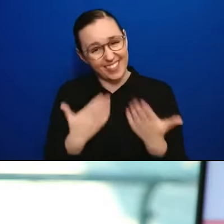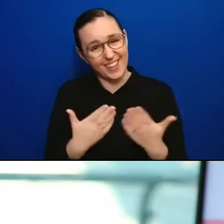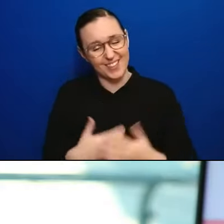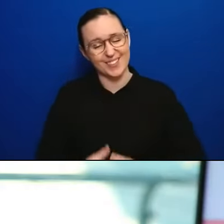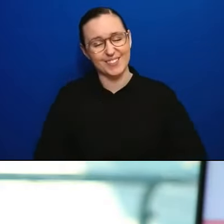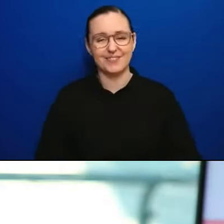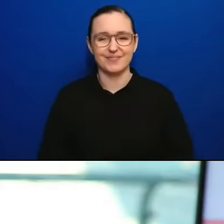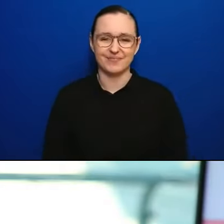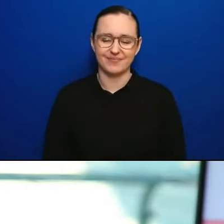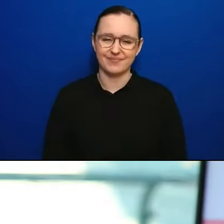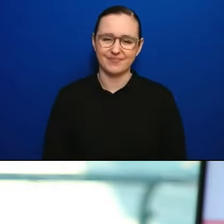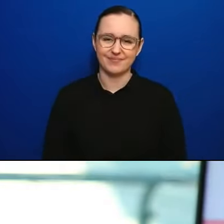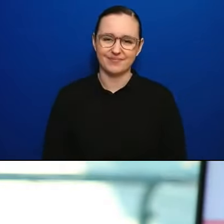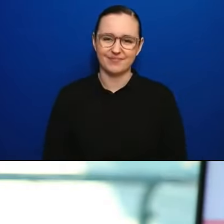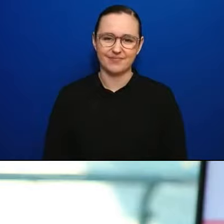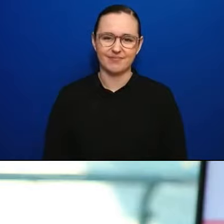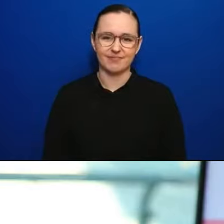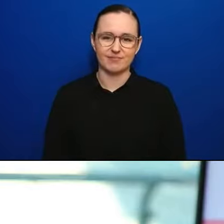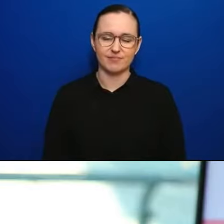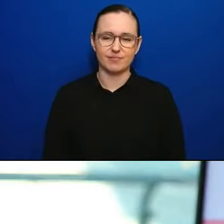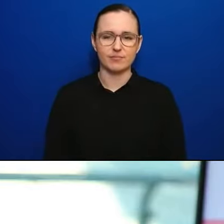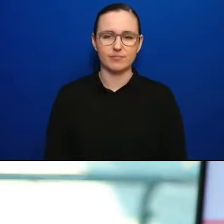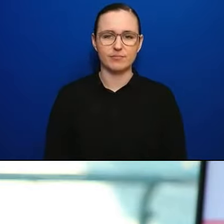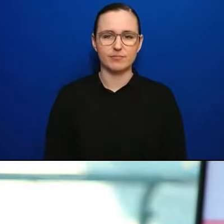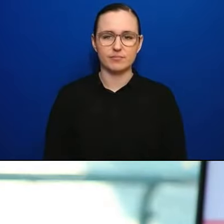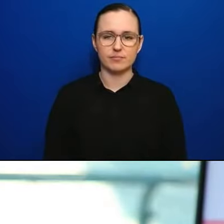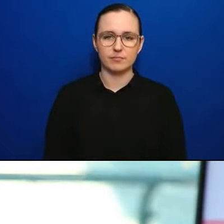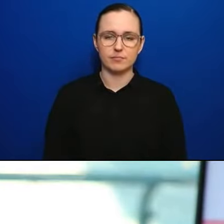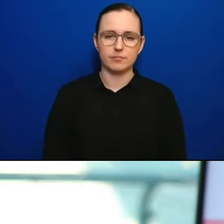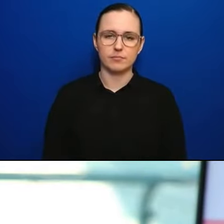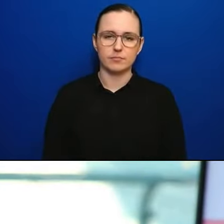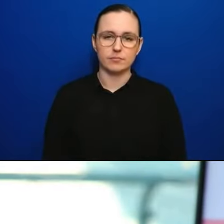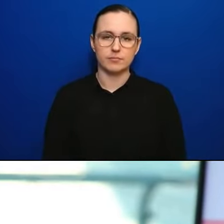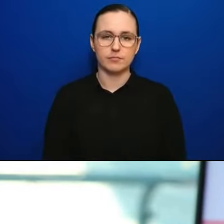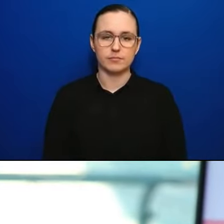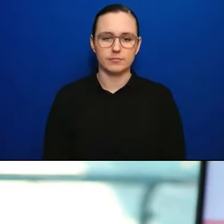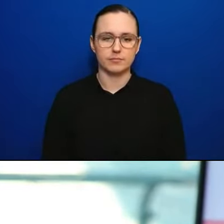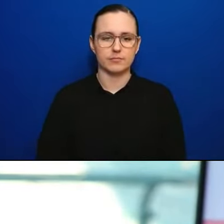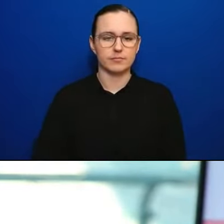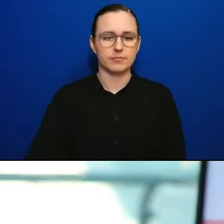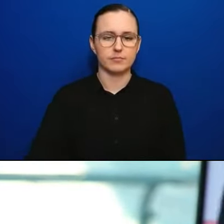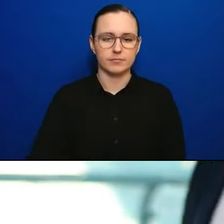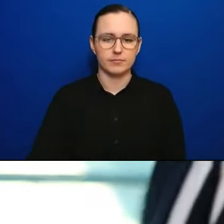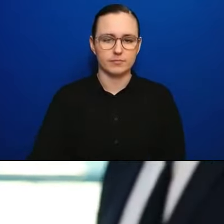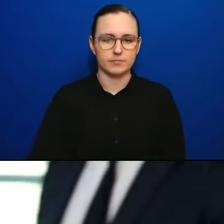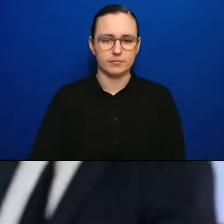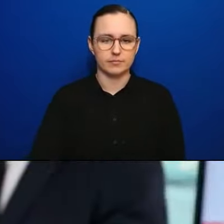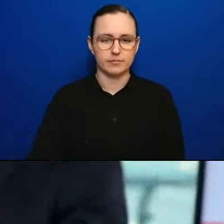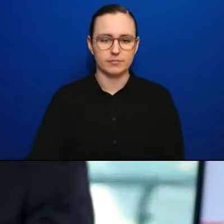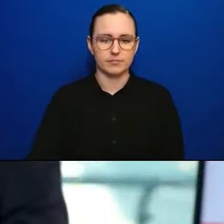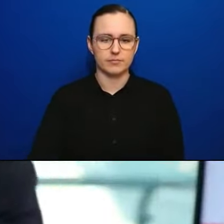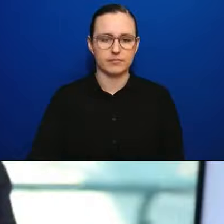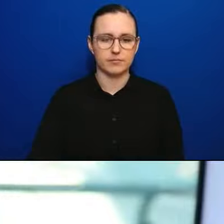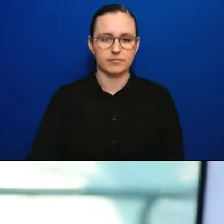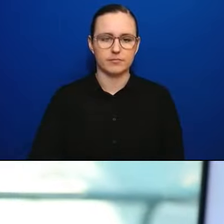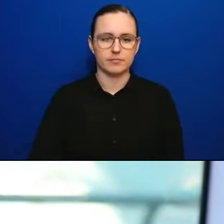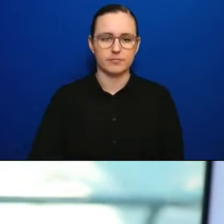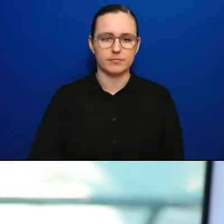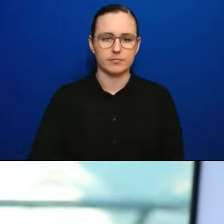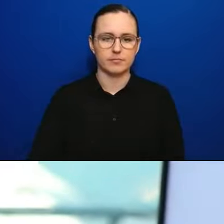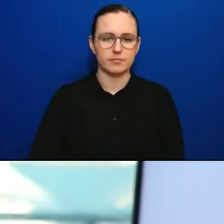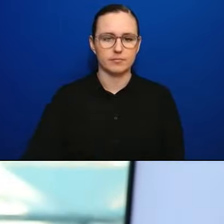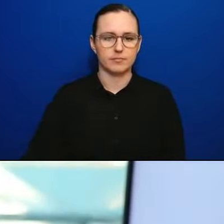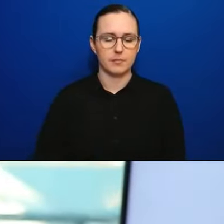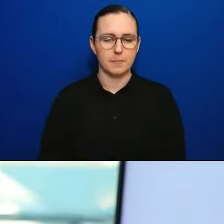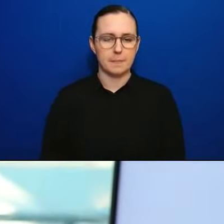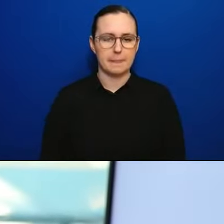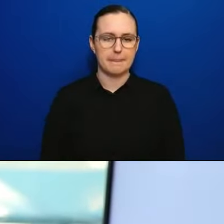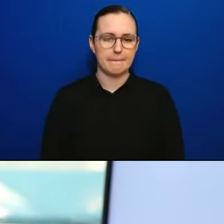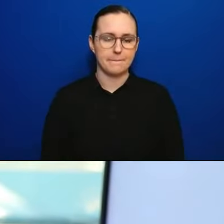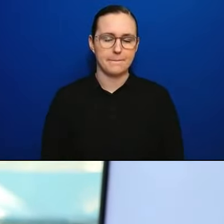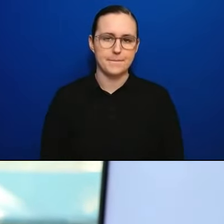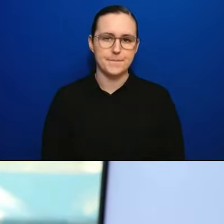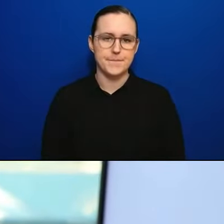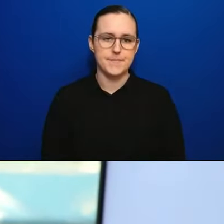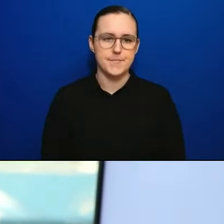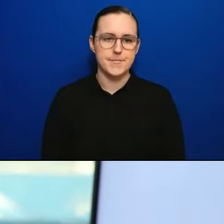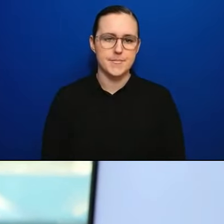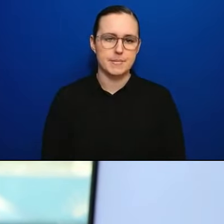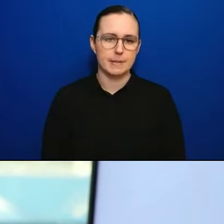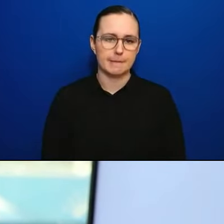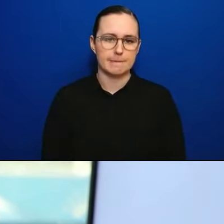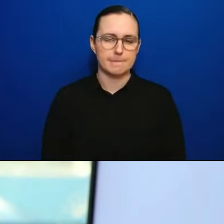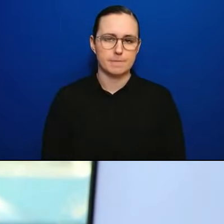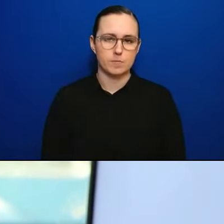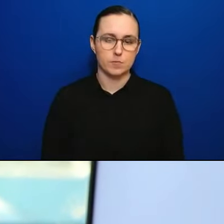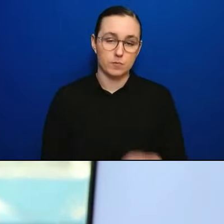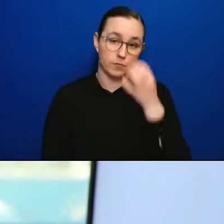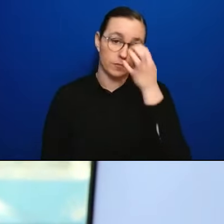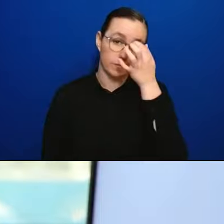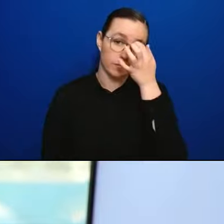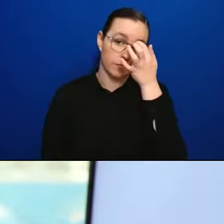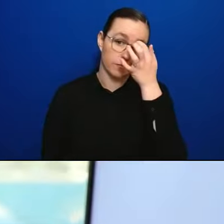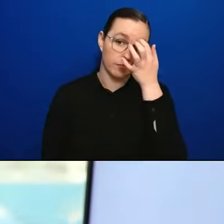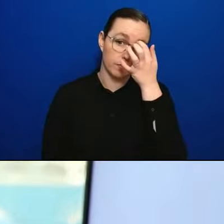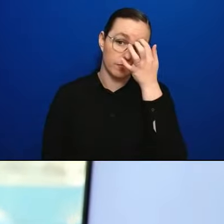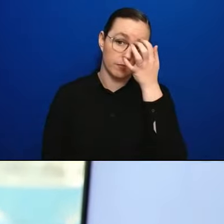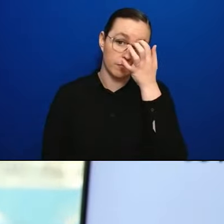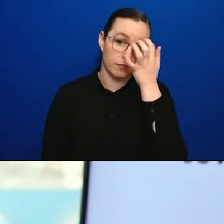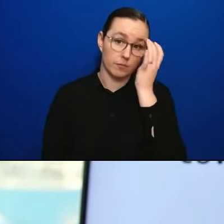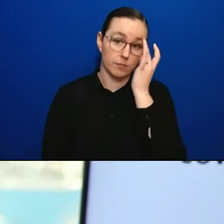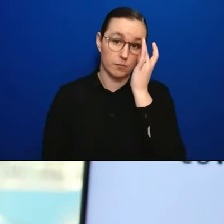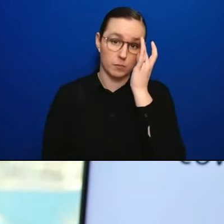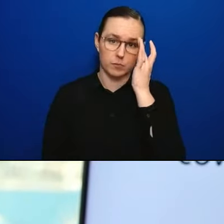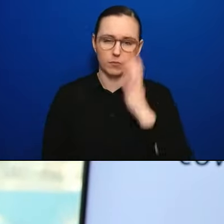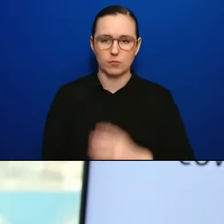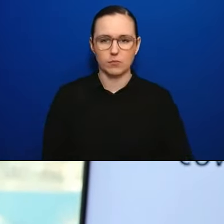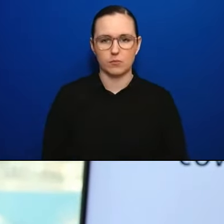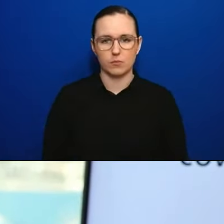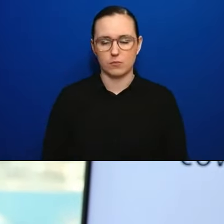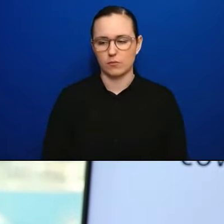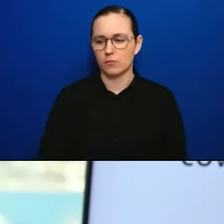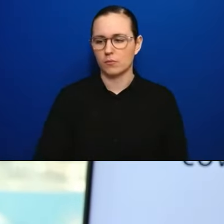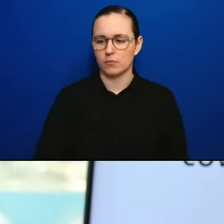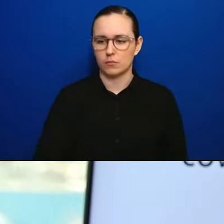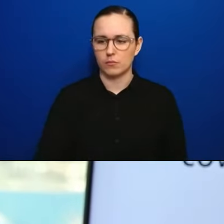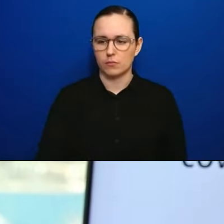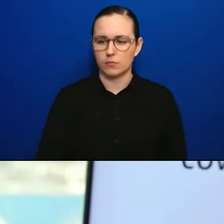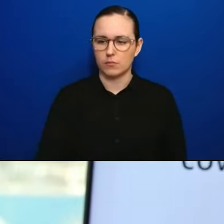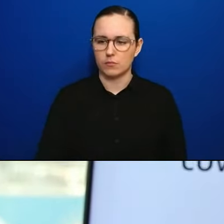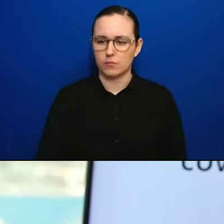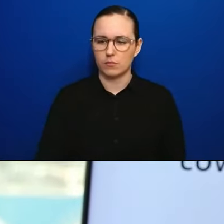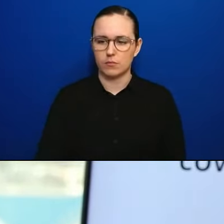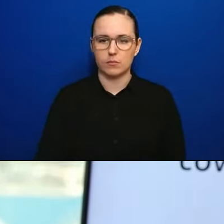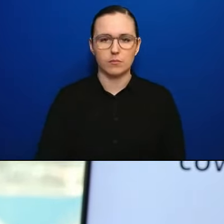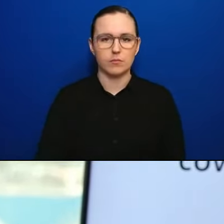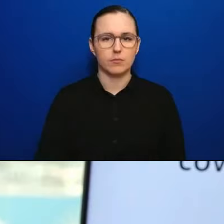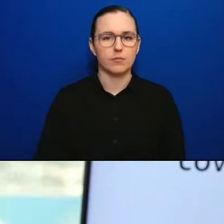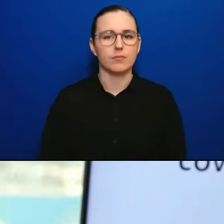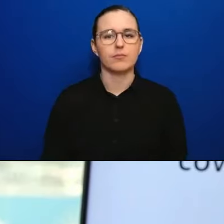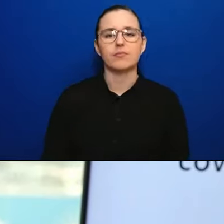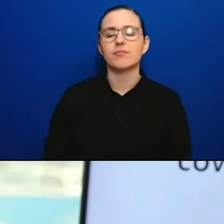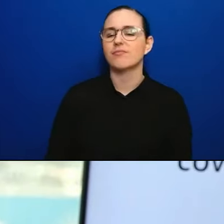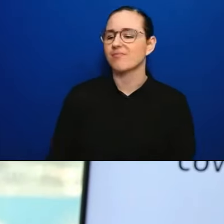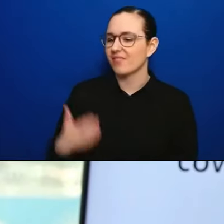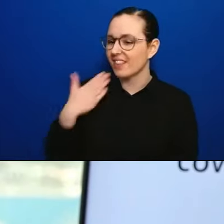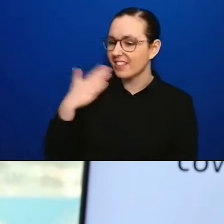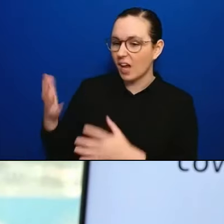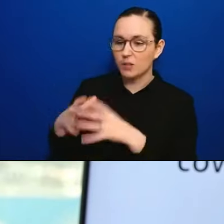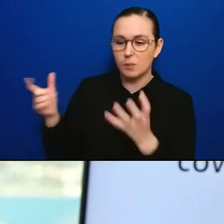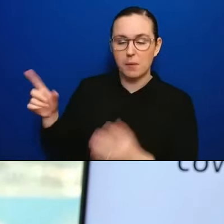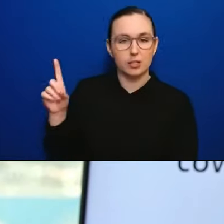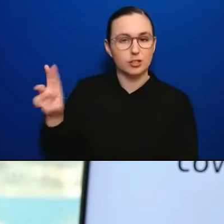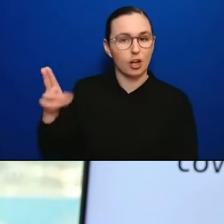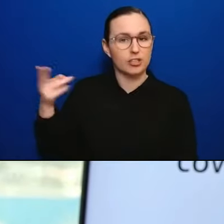Thank you.